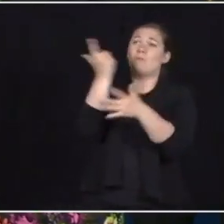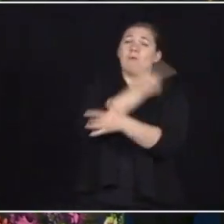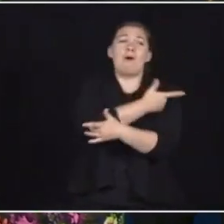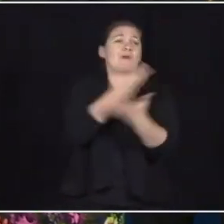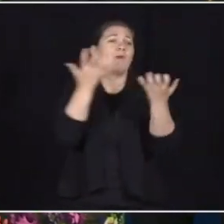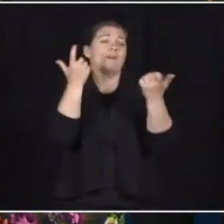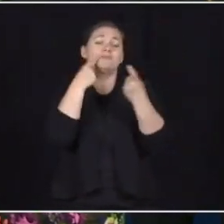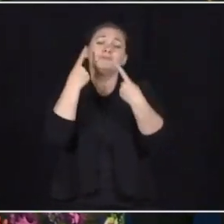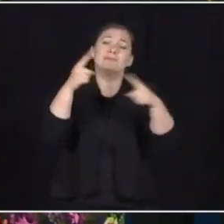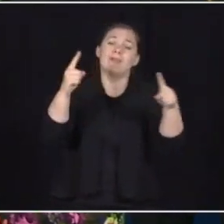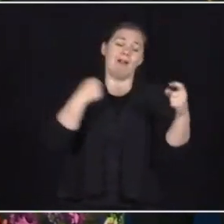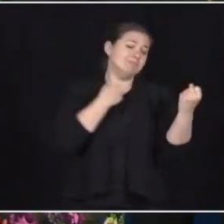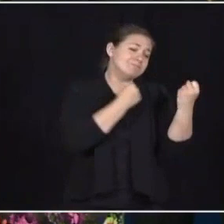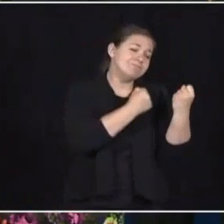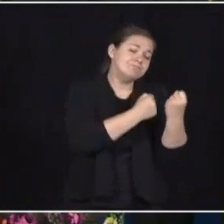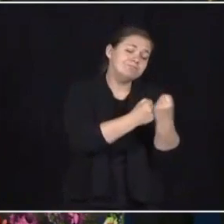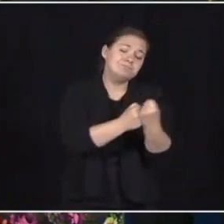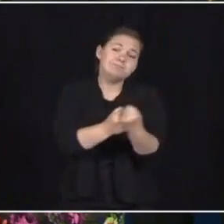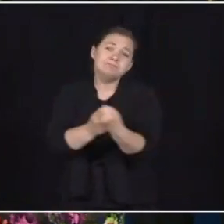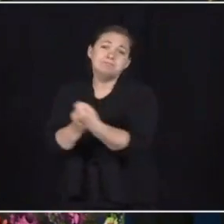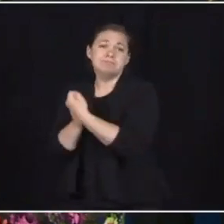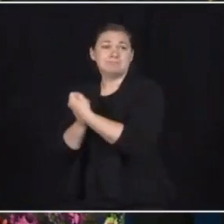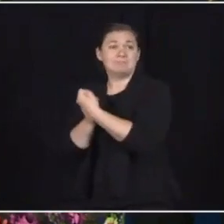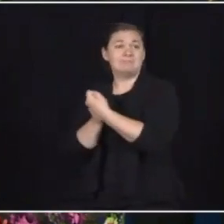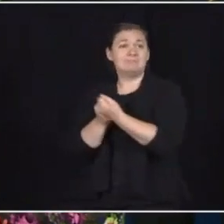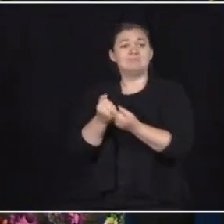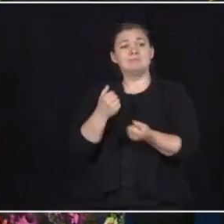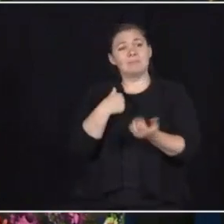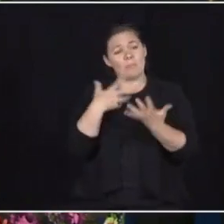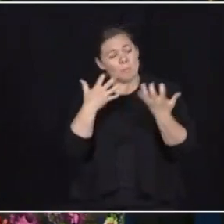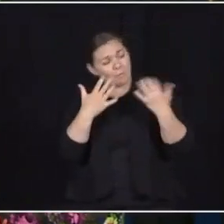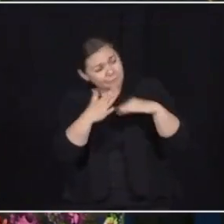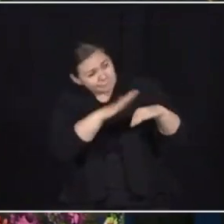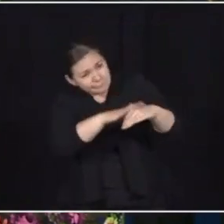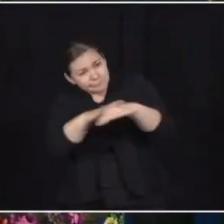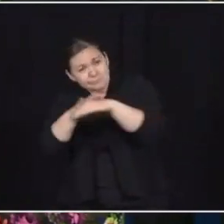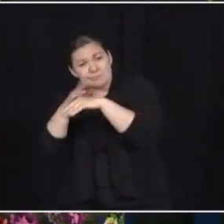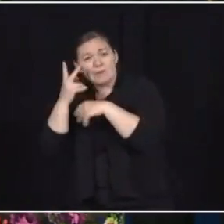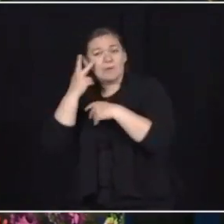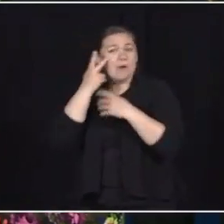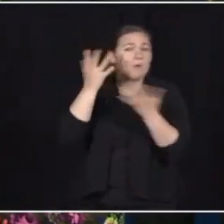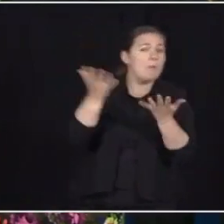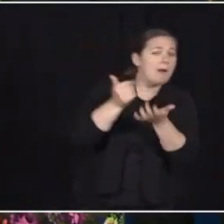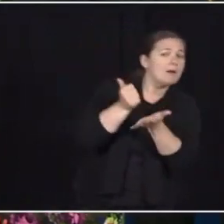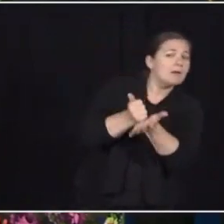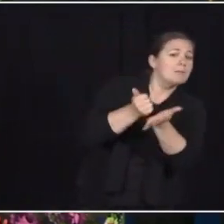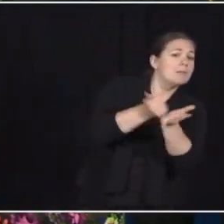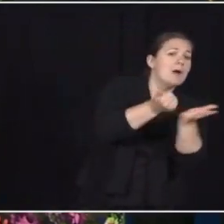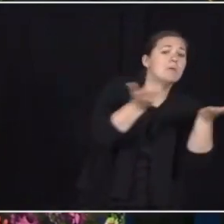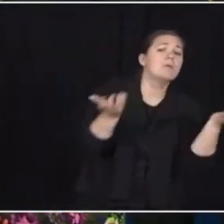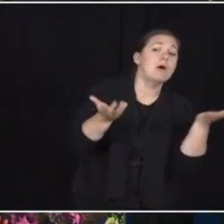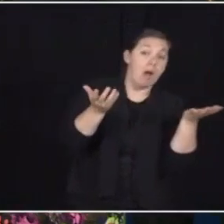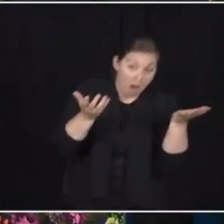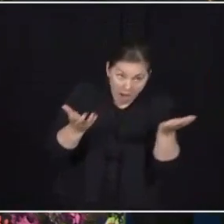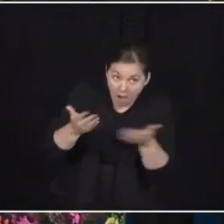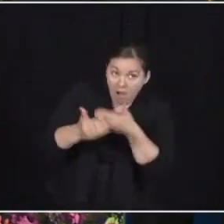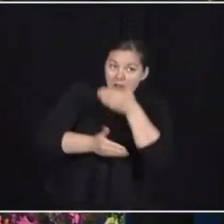pub, or it is one of the nicest resorts in the entire province and everything in between. They want to succeed and that is why we are